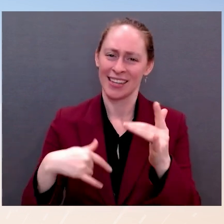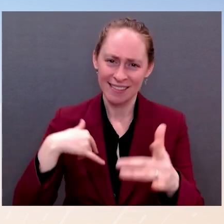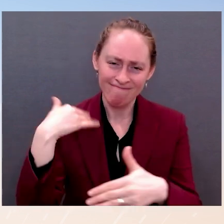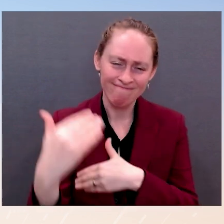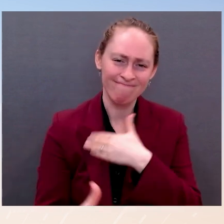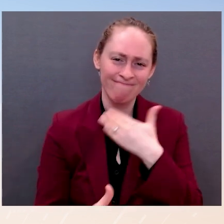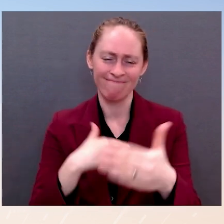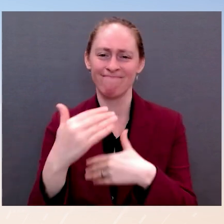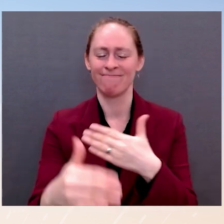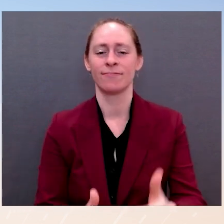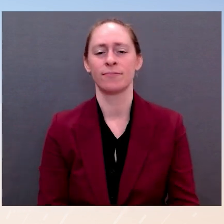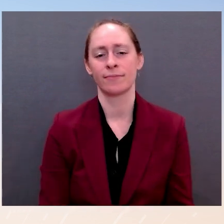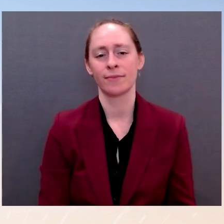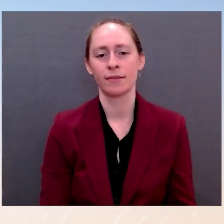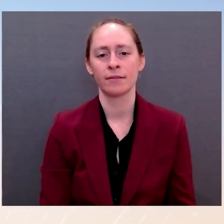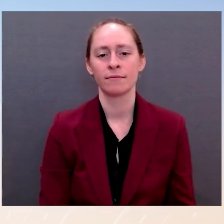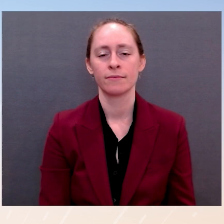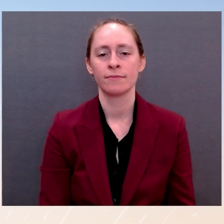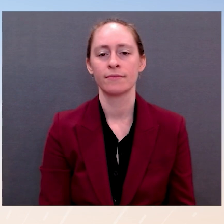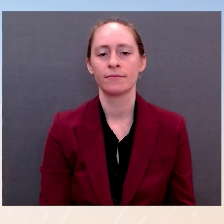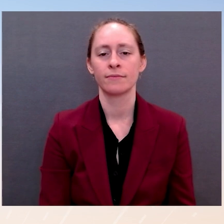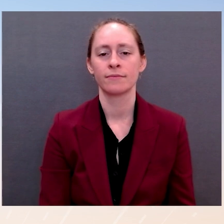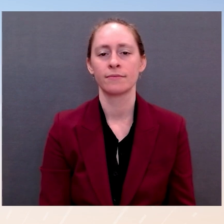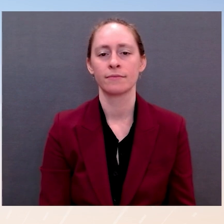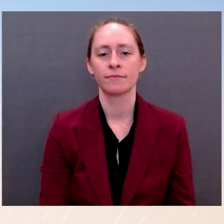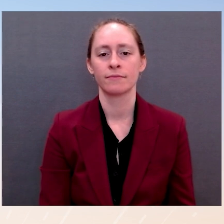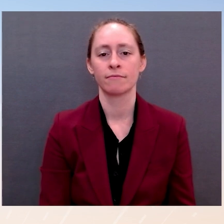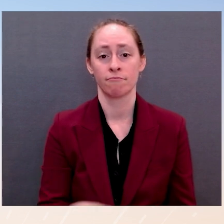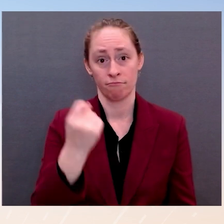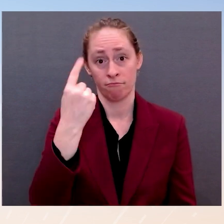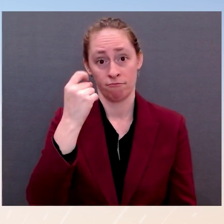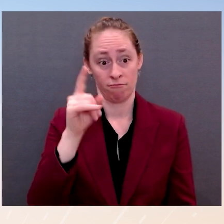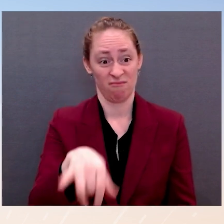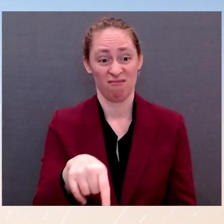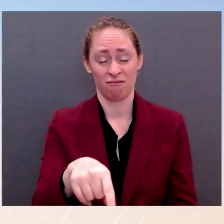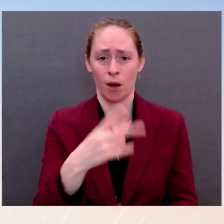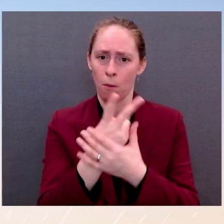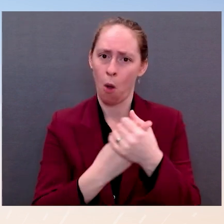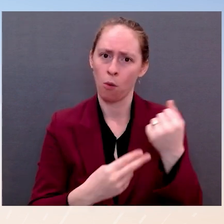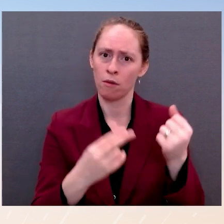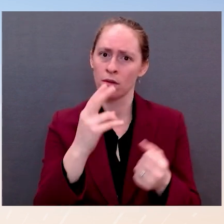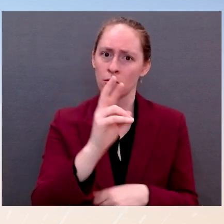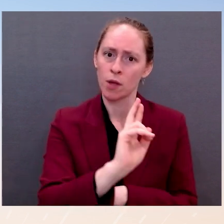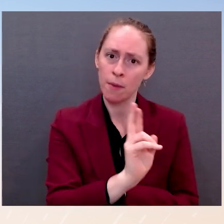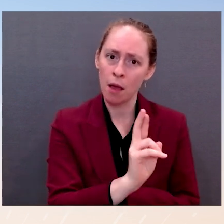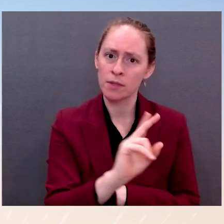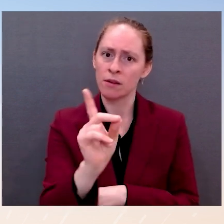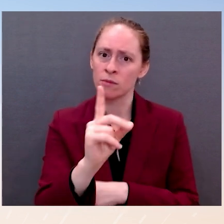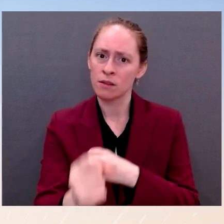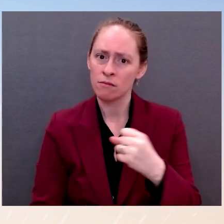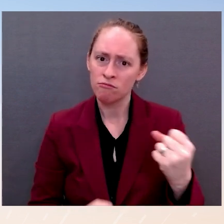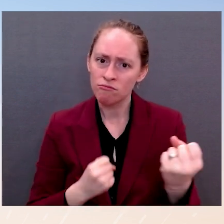It will build on a quarter century of bipartisan support, public health progress and scientific advances